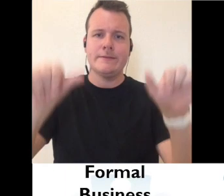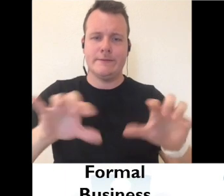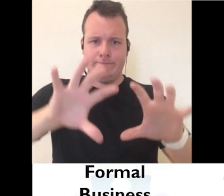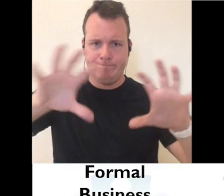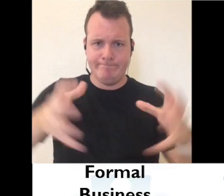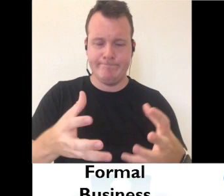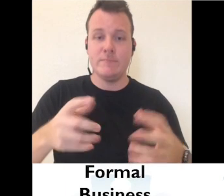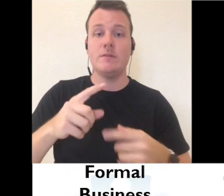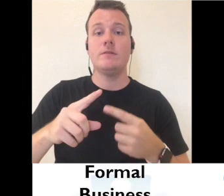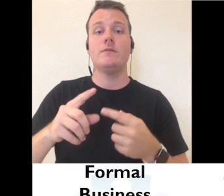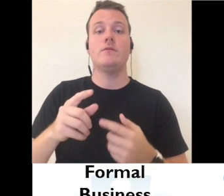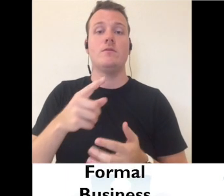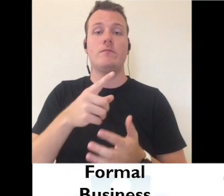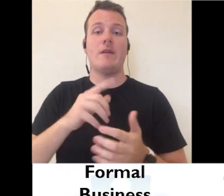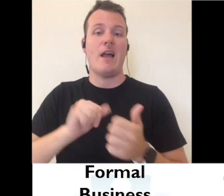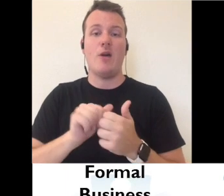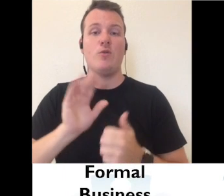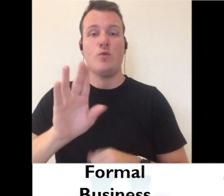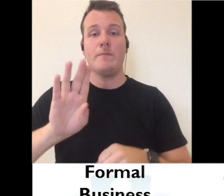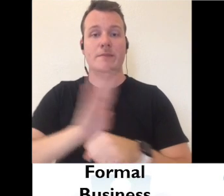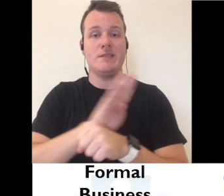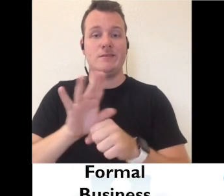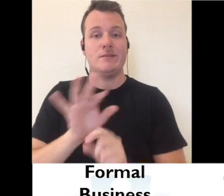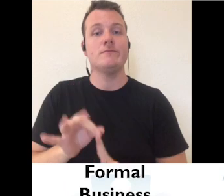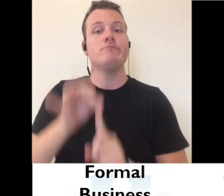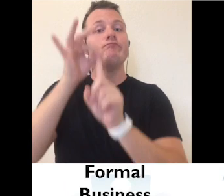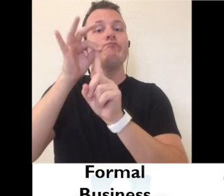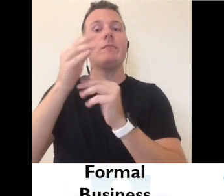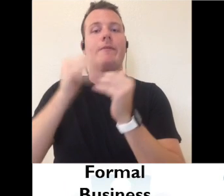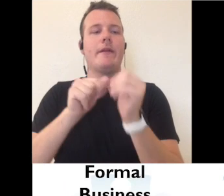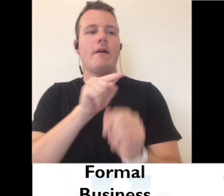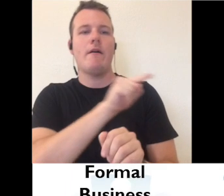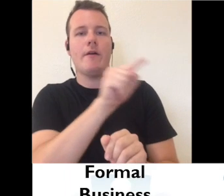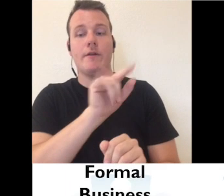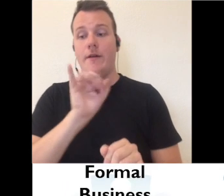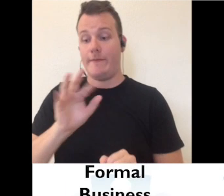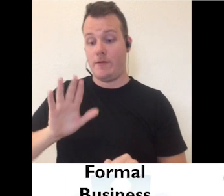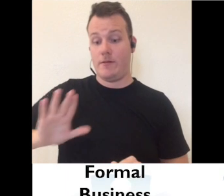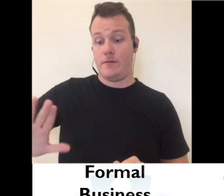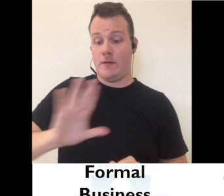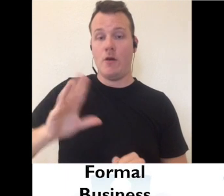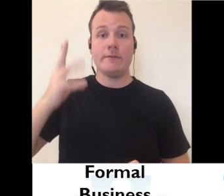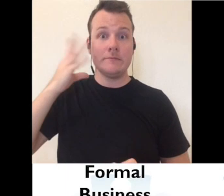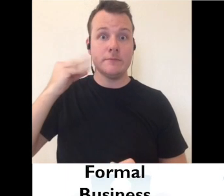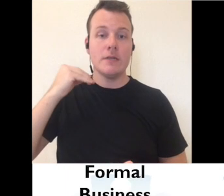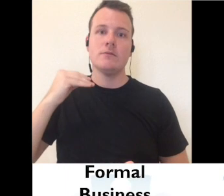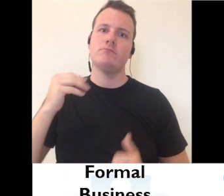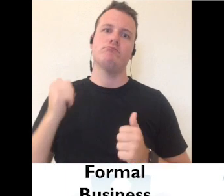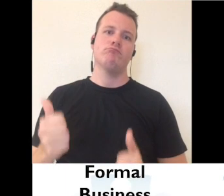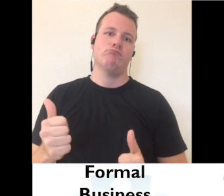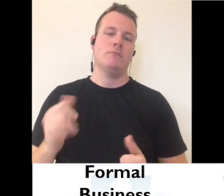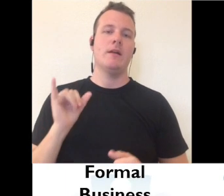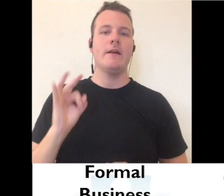principles have business experience, all the better. If they have had experience with a famous company, all the better. As we've said